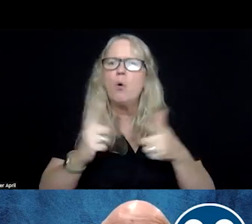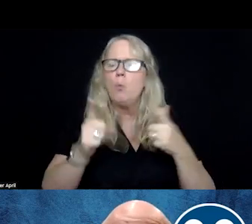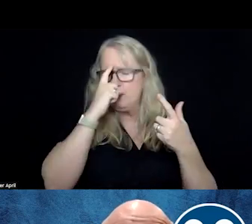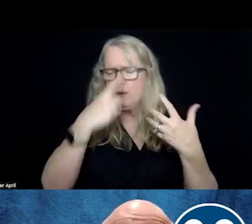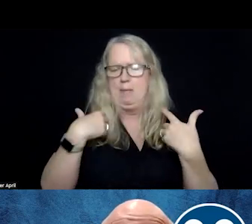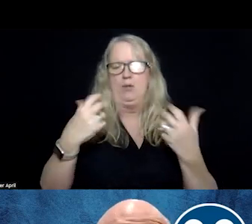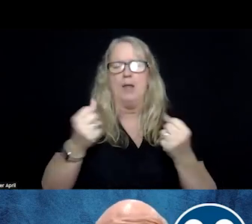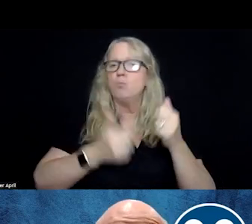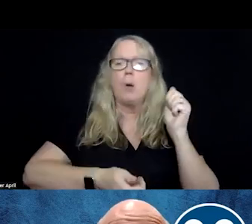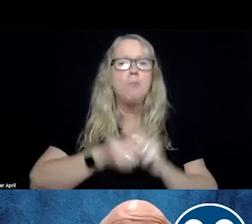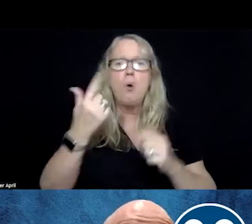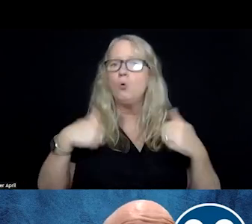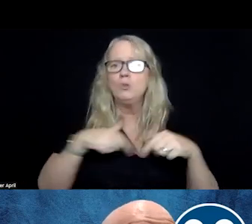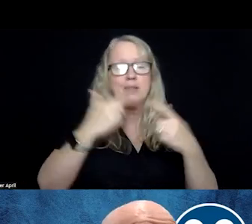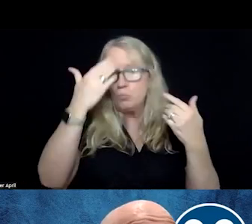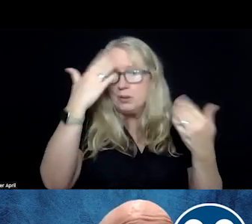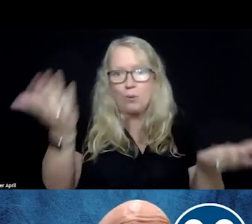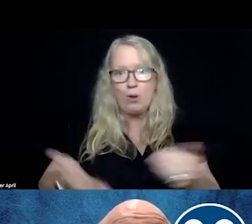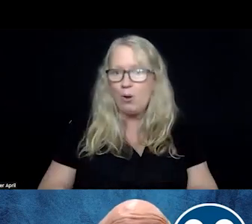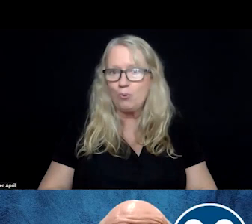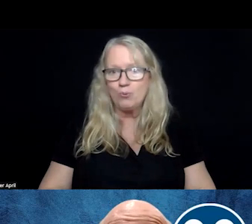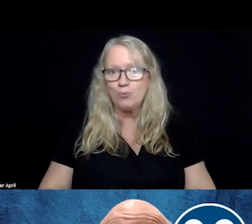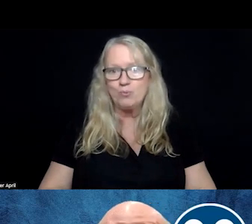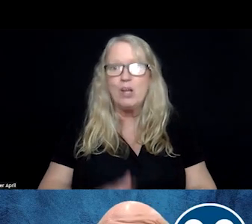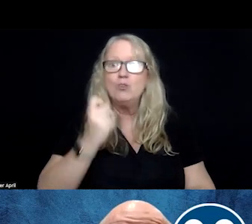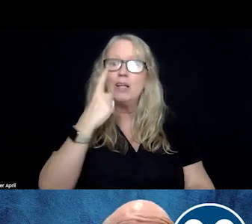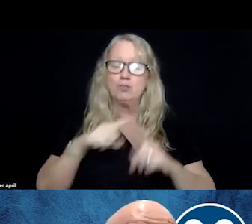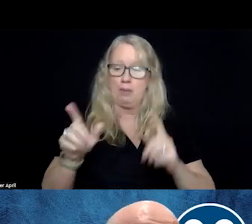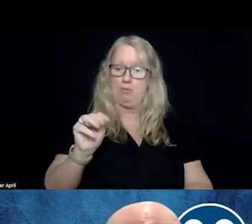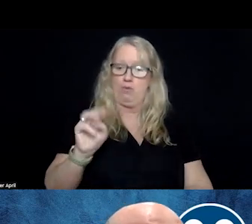BECAUSE MOST OF US DON'T. KUDOS TO MCNABB. IT IS